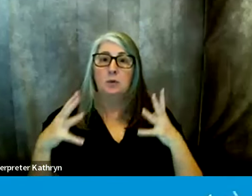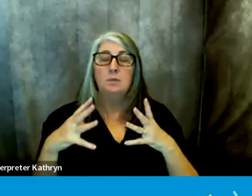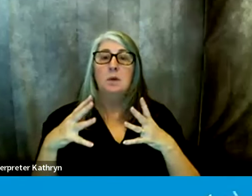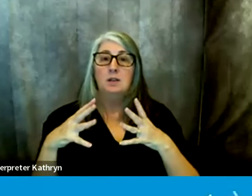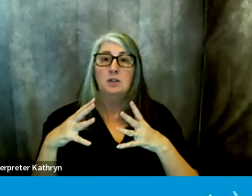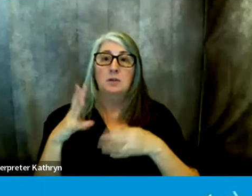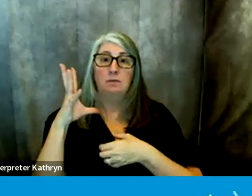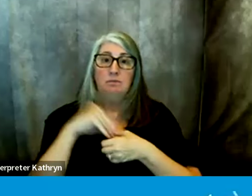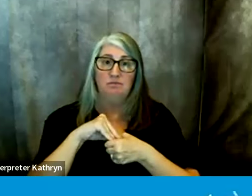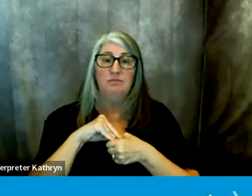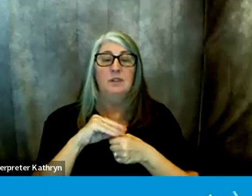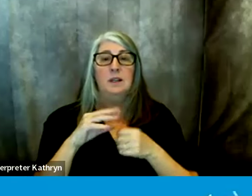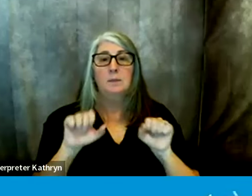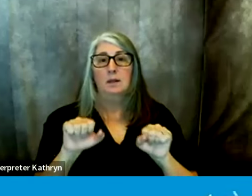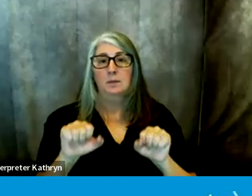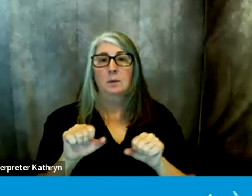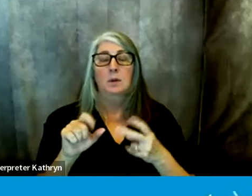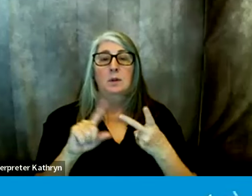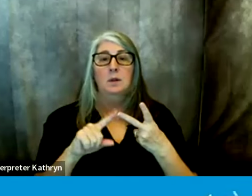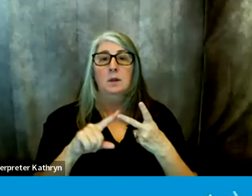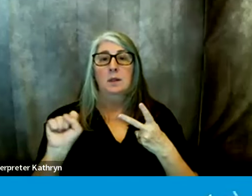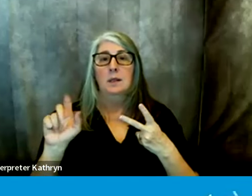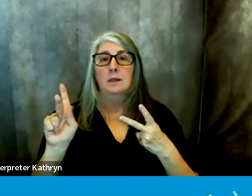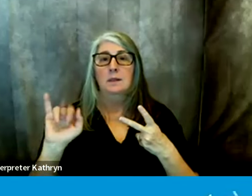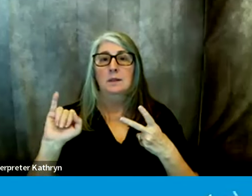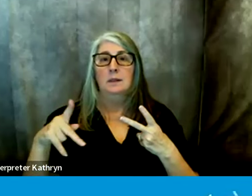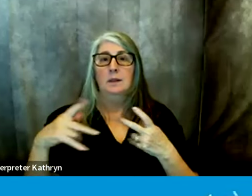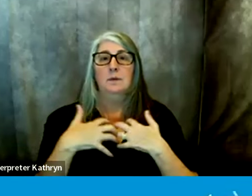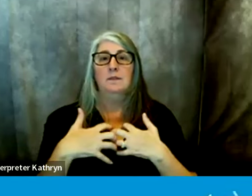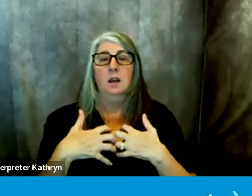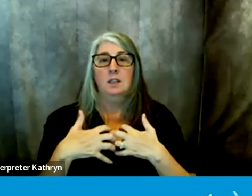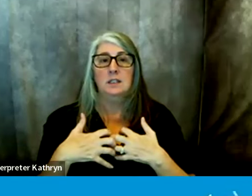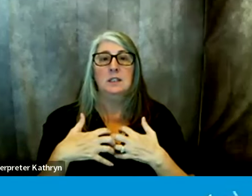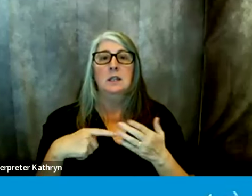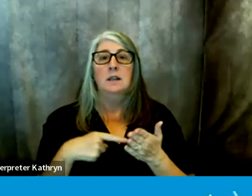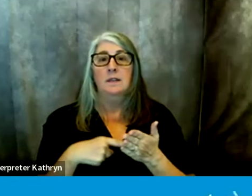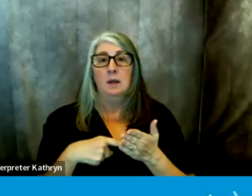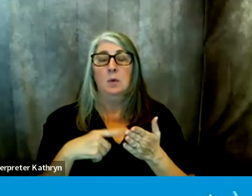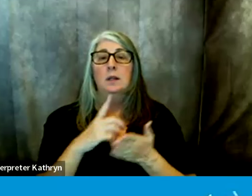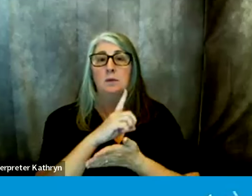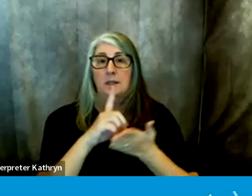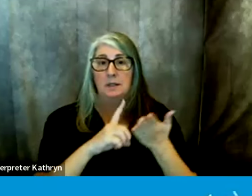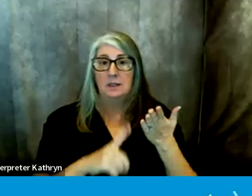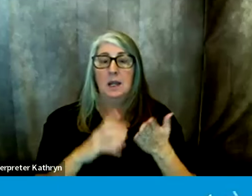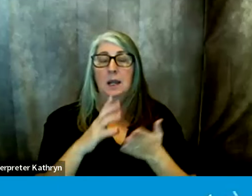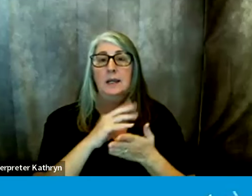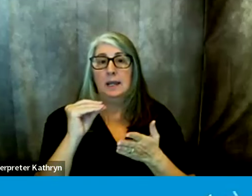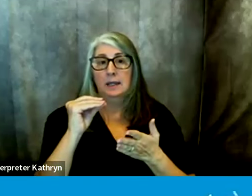With the SCiP device, that is being designed and is contemplated to be used